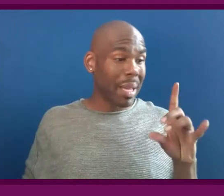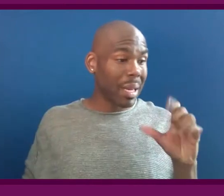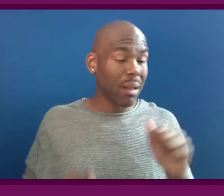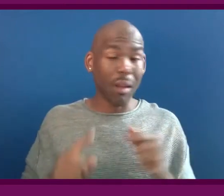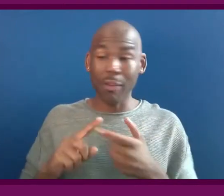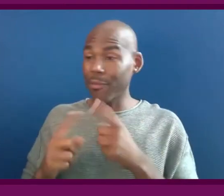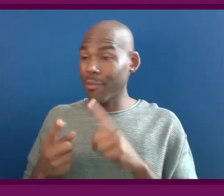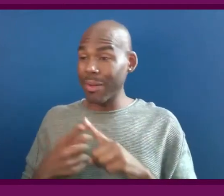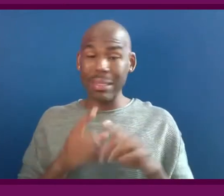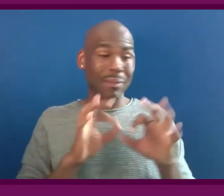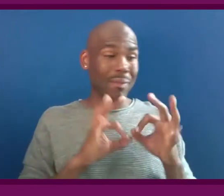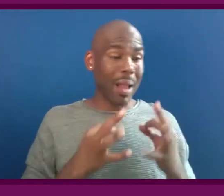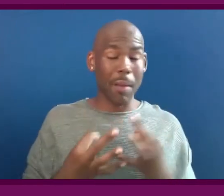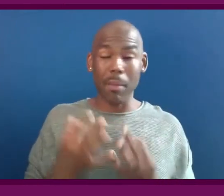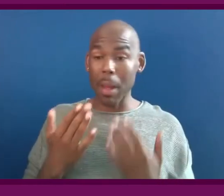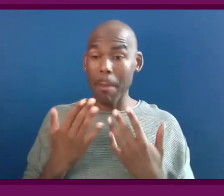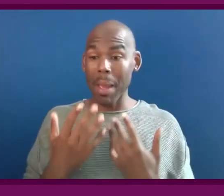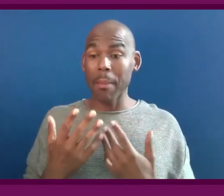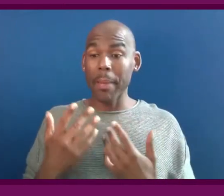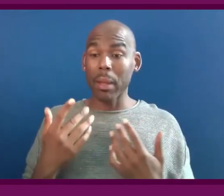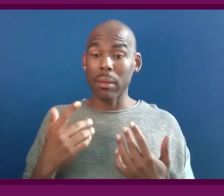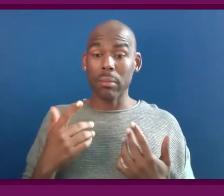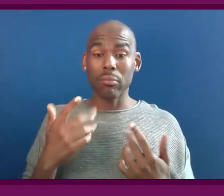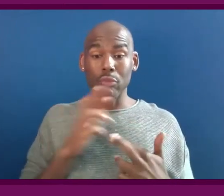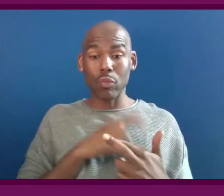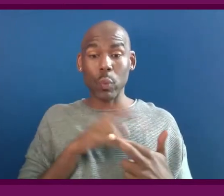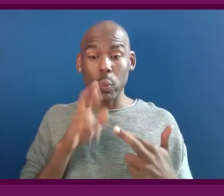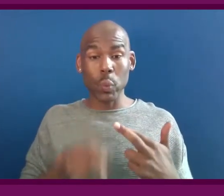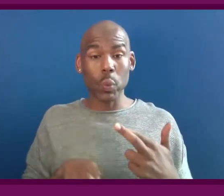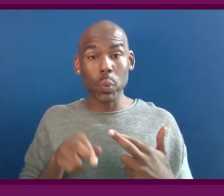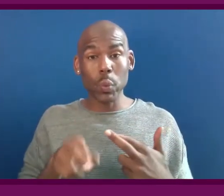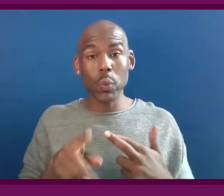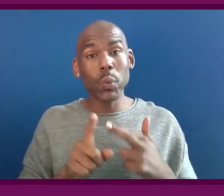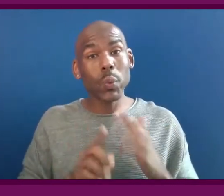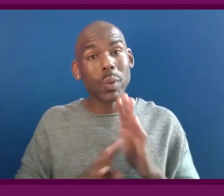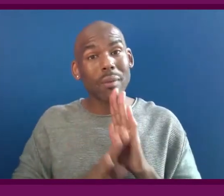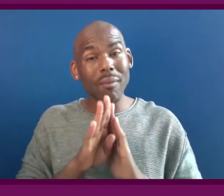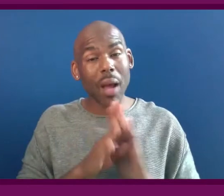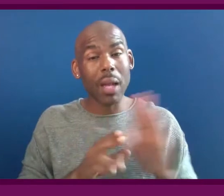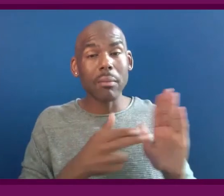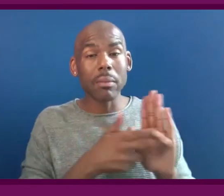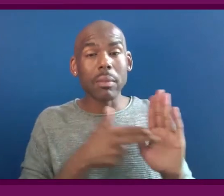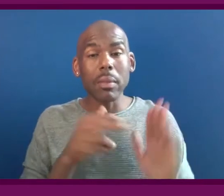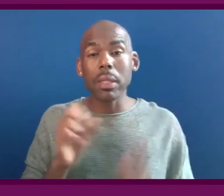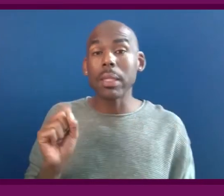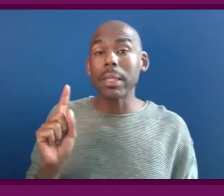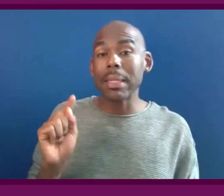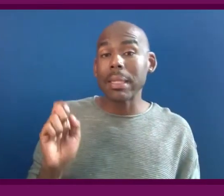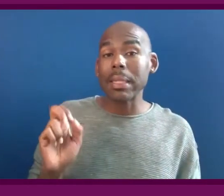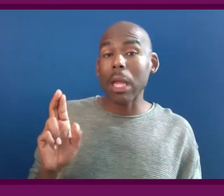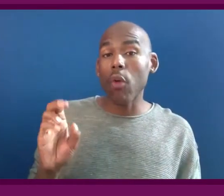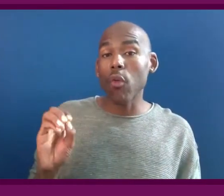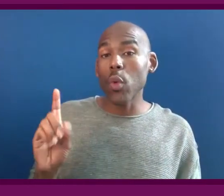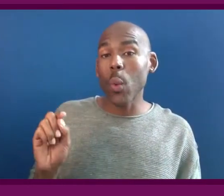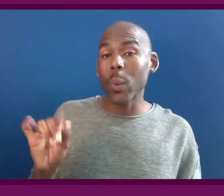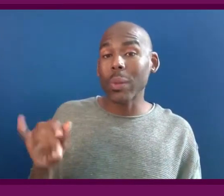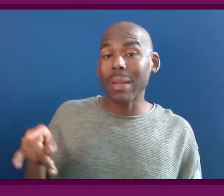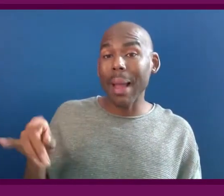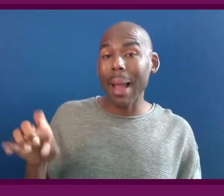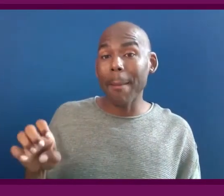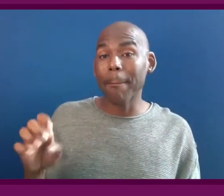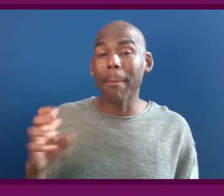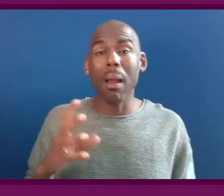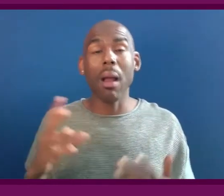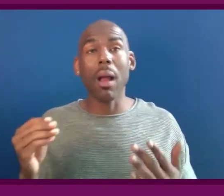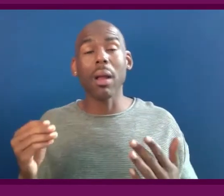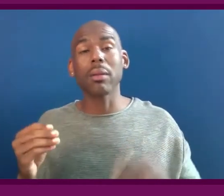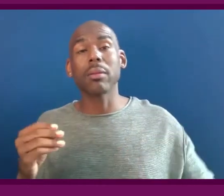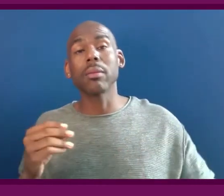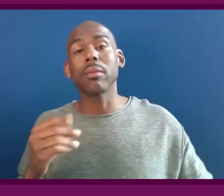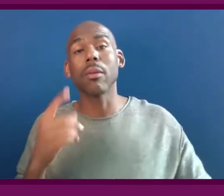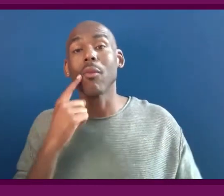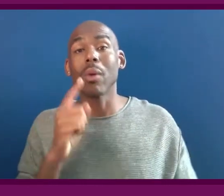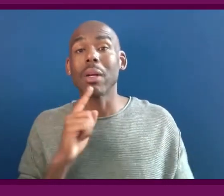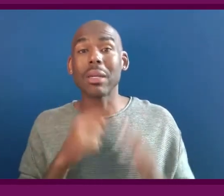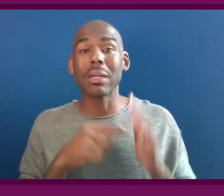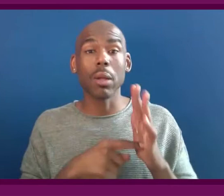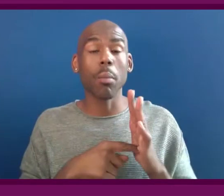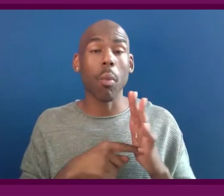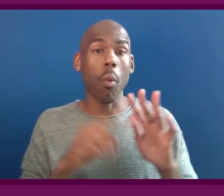from family that may, in turn, have you developing stereotypes and let's say overall opinions